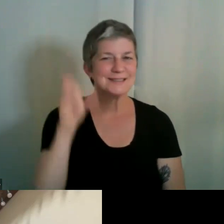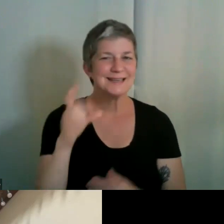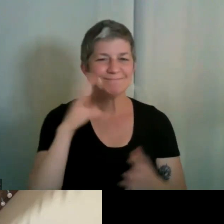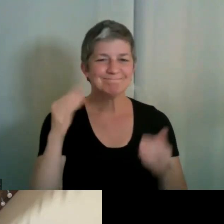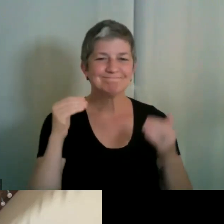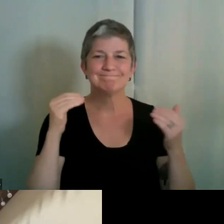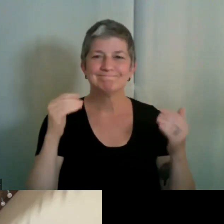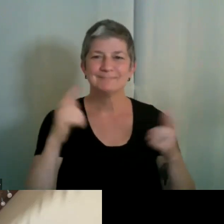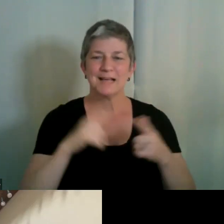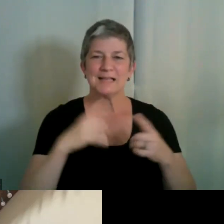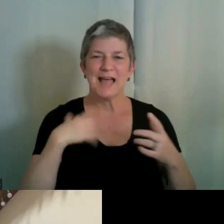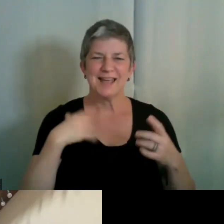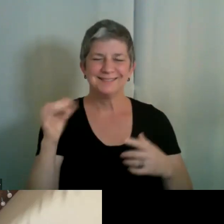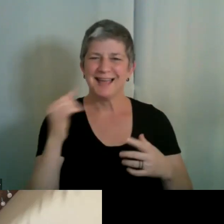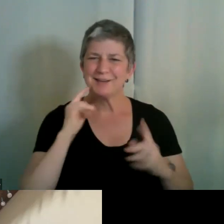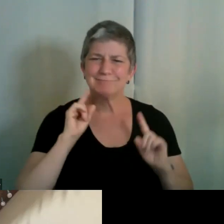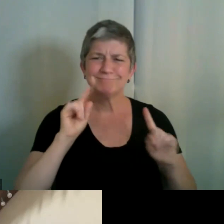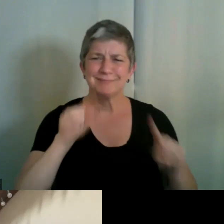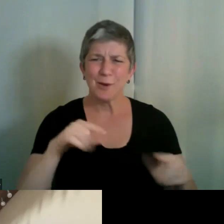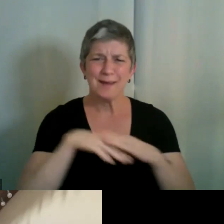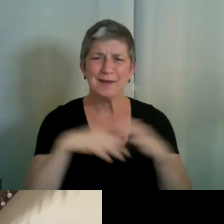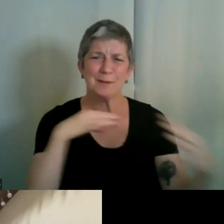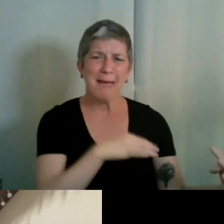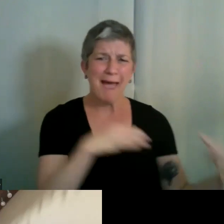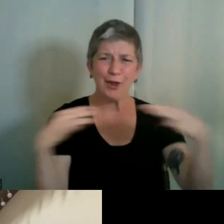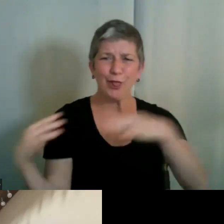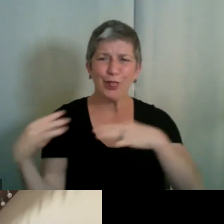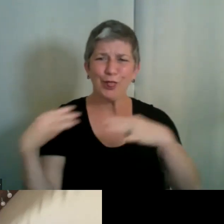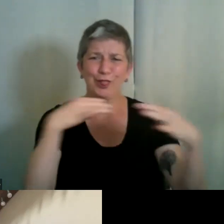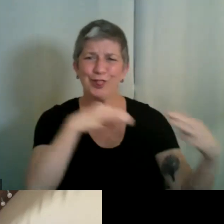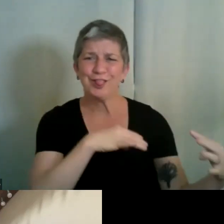warrior gear, you know, kind of like going to battle for your